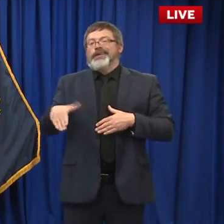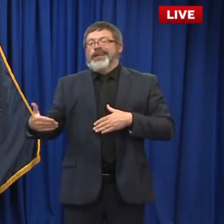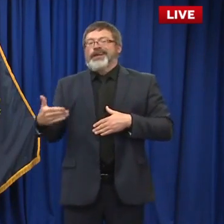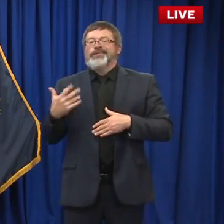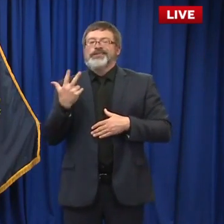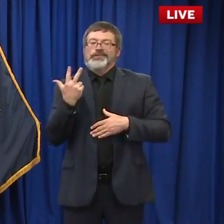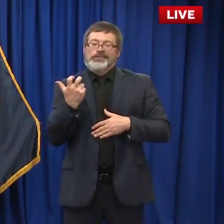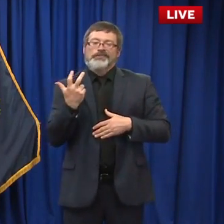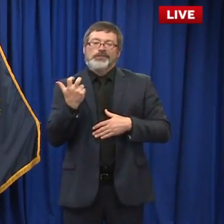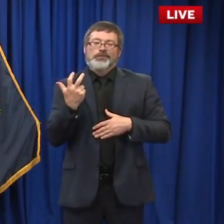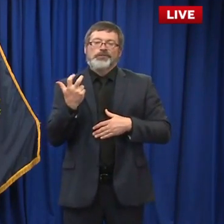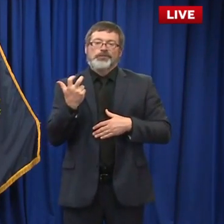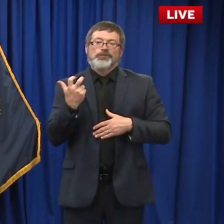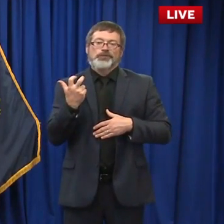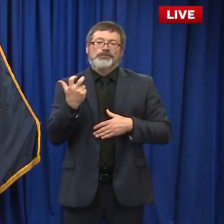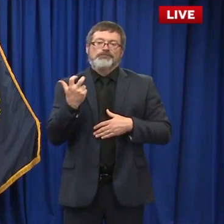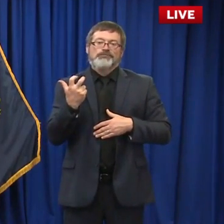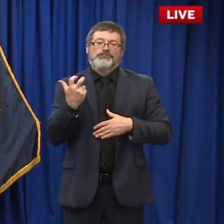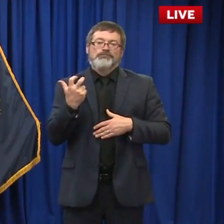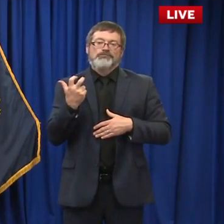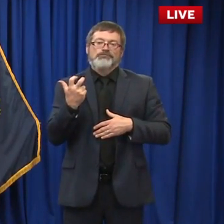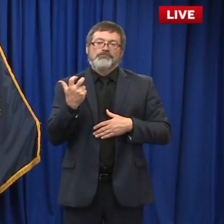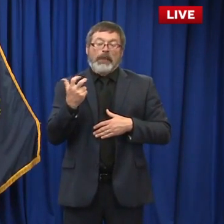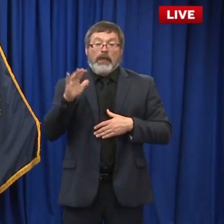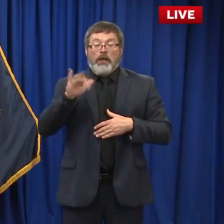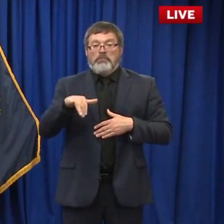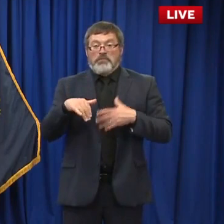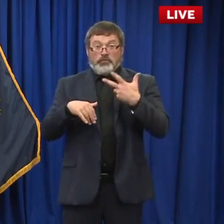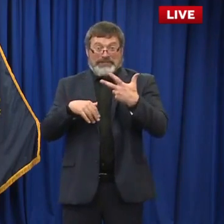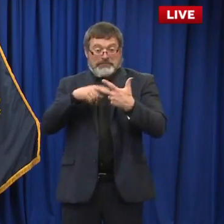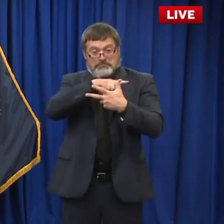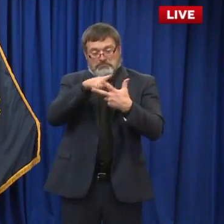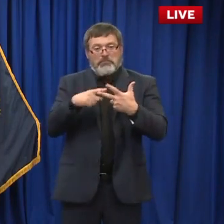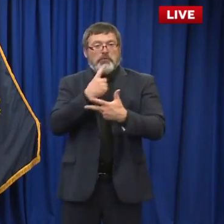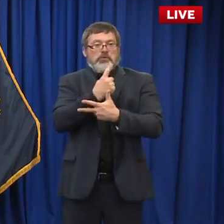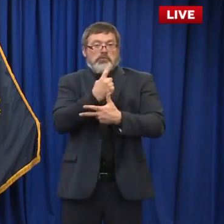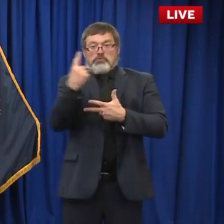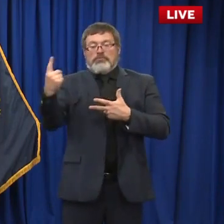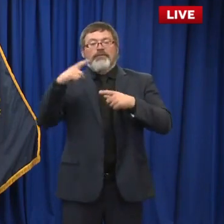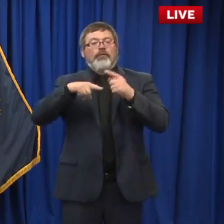ONE OF THE THREE DEATHS WERE SOMEONE THAT RESIDED IF A LONG-TERM CARE FACILITY.